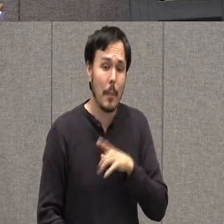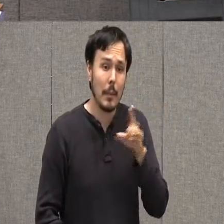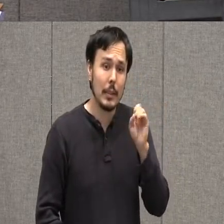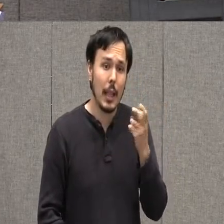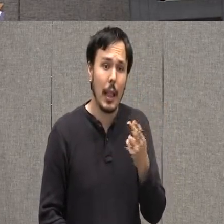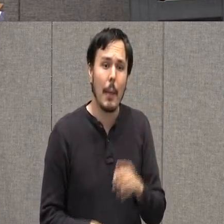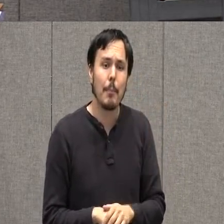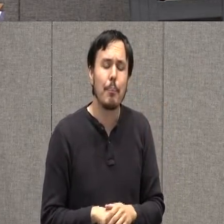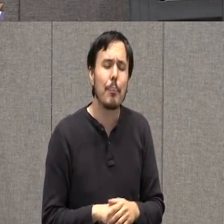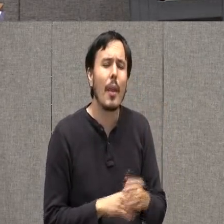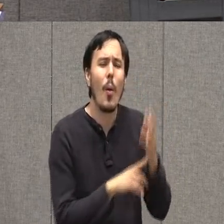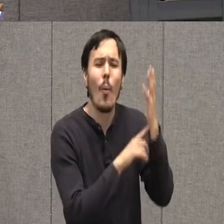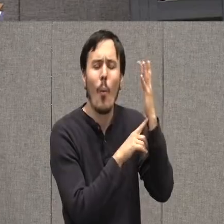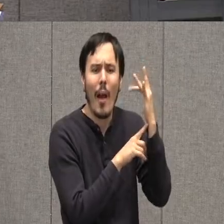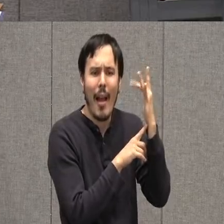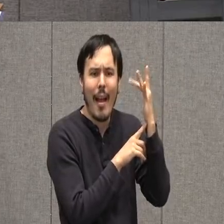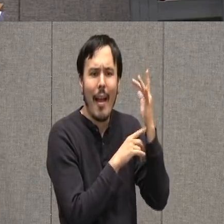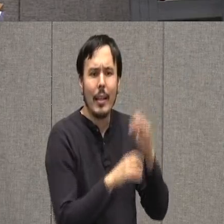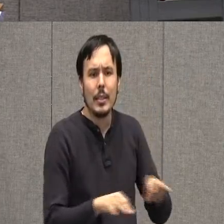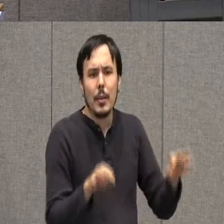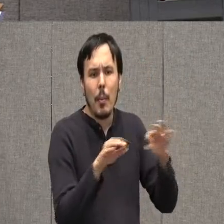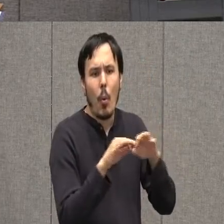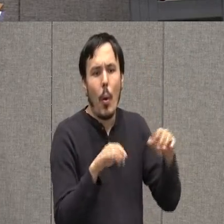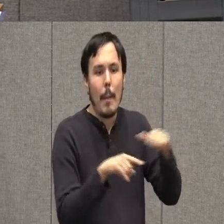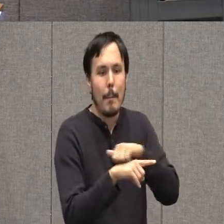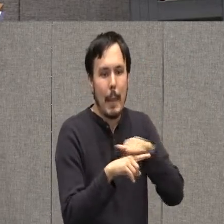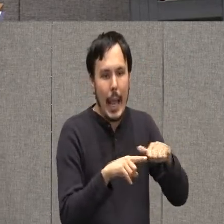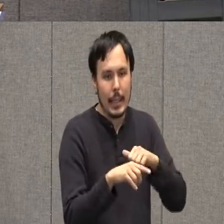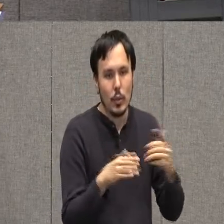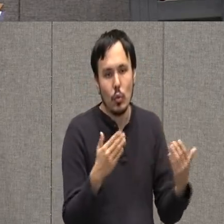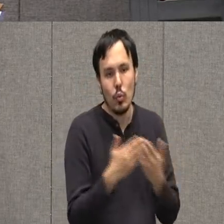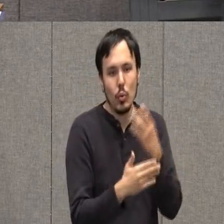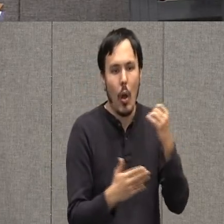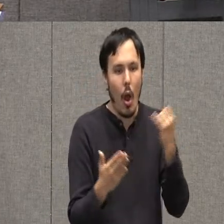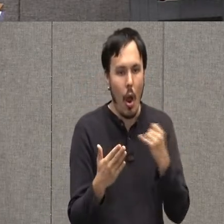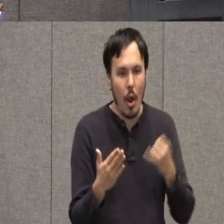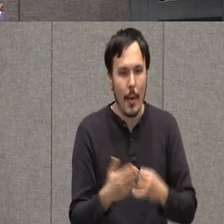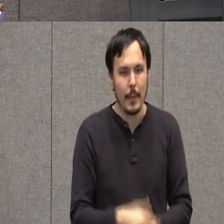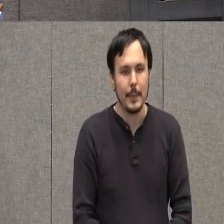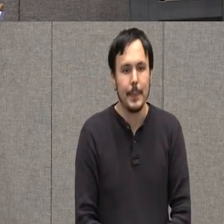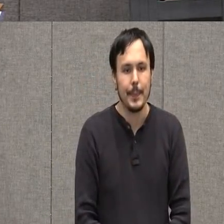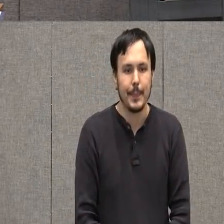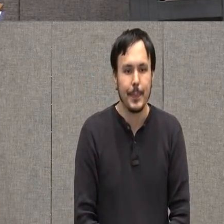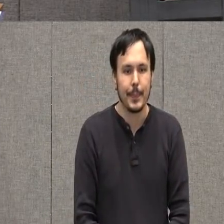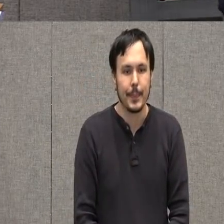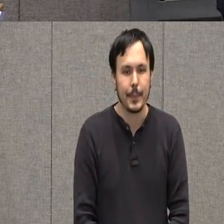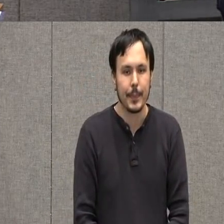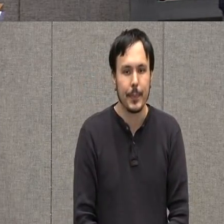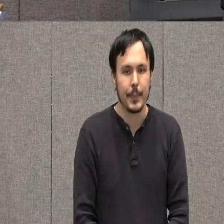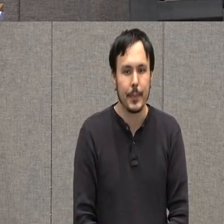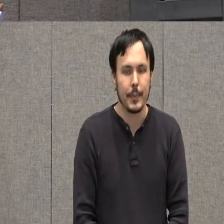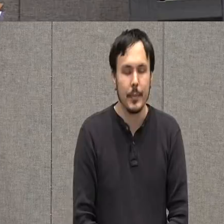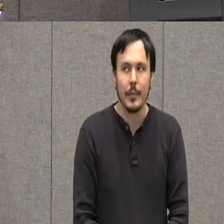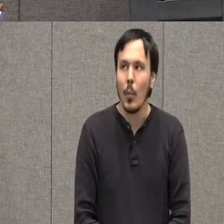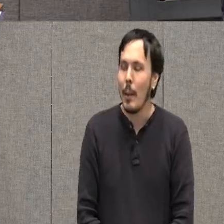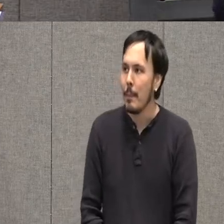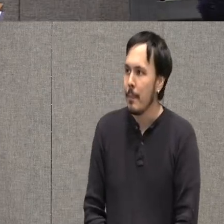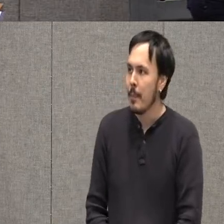But why is it important to practice new art techniques? Well, I can speak for myself. I would love that.